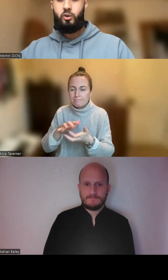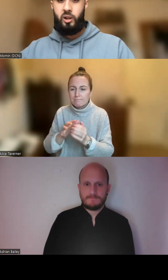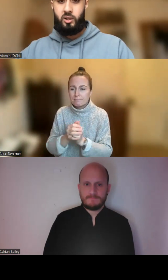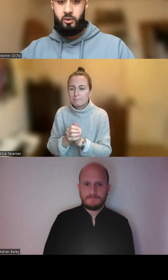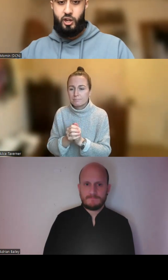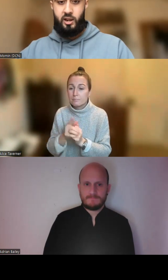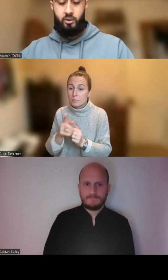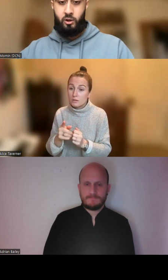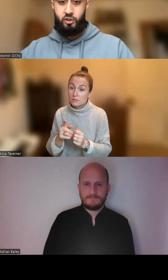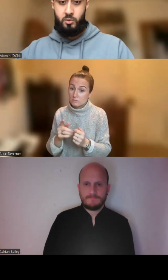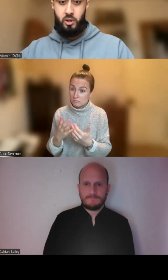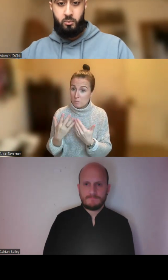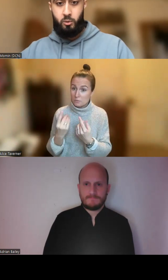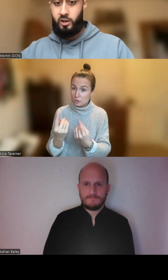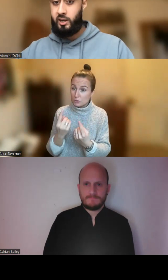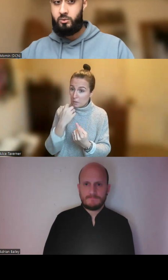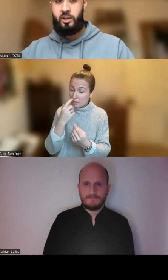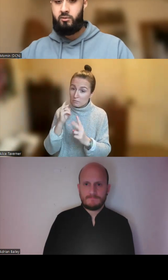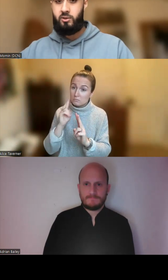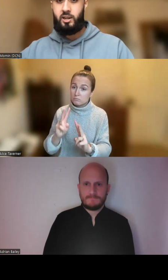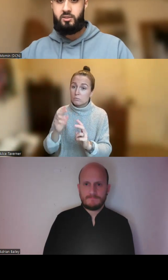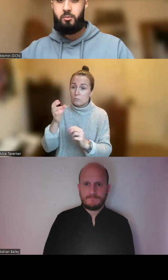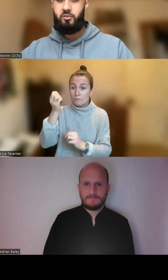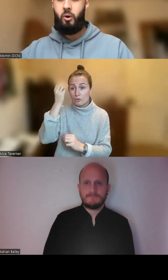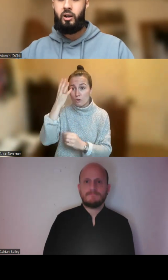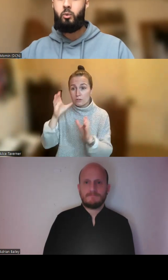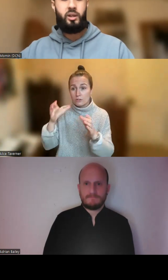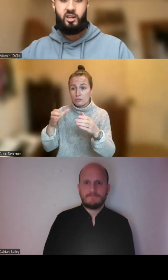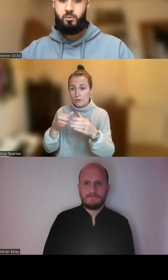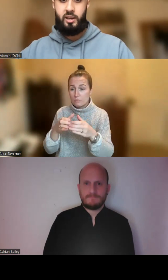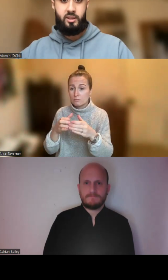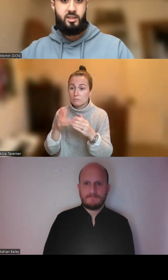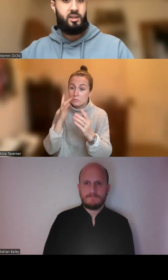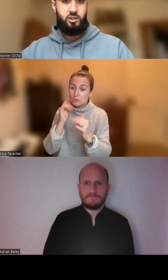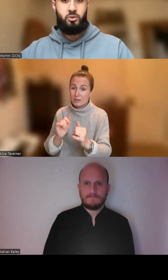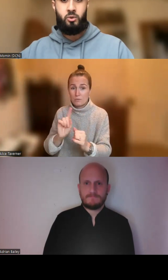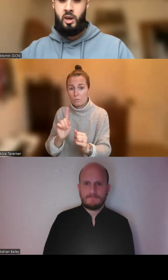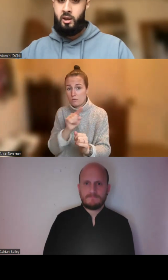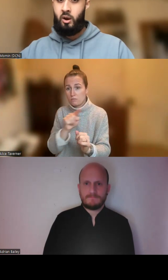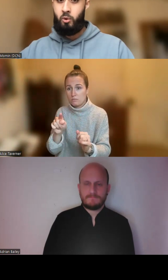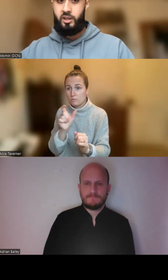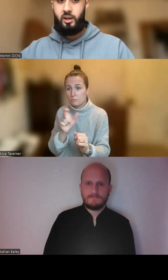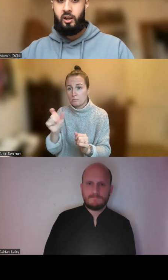You're welcome to check out the Knowledge Hub, you're welcome to book in the case of any of us, like I said before, and we can explain these things to you in a lot more detail